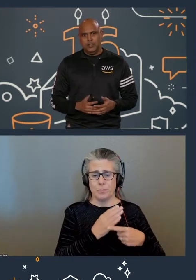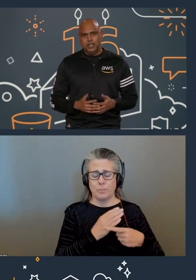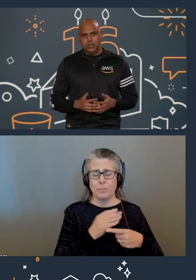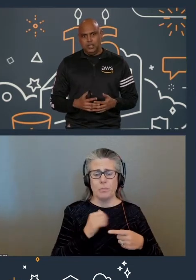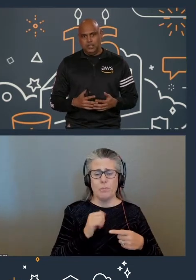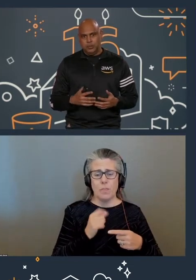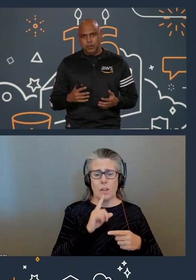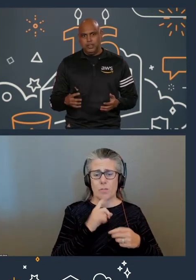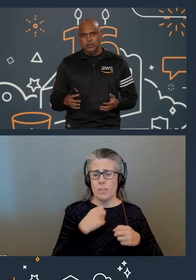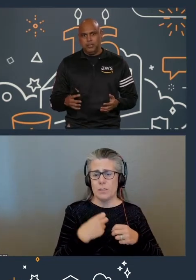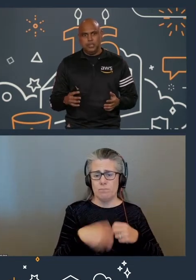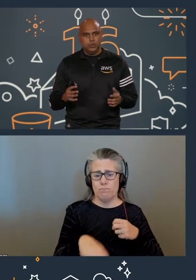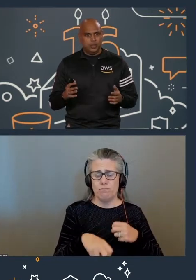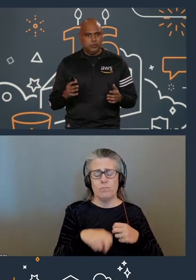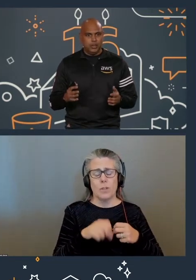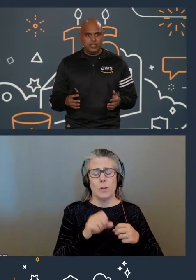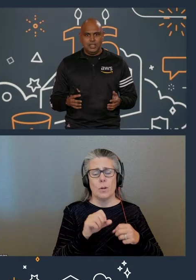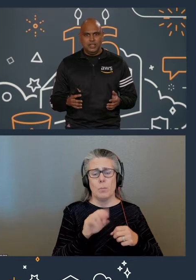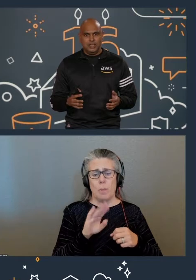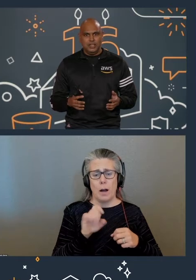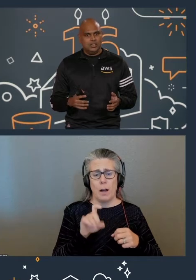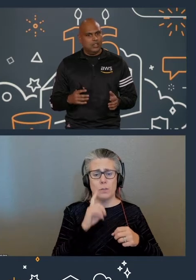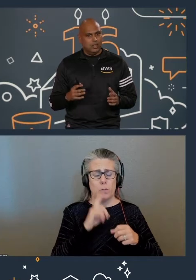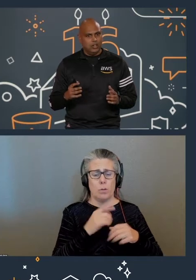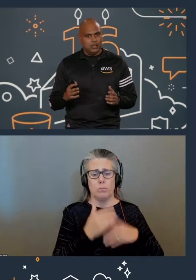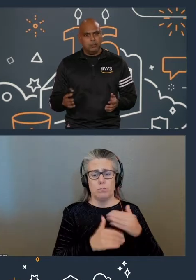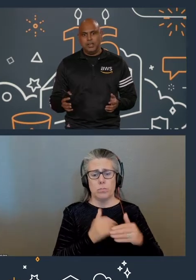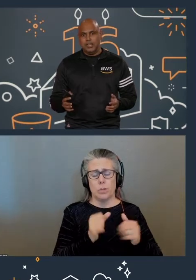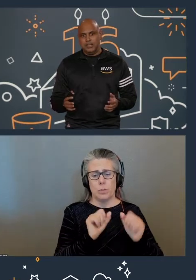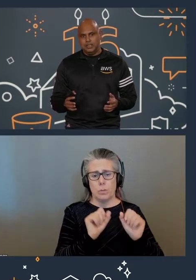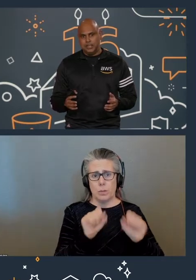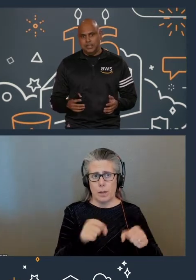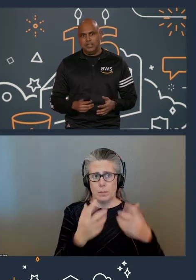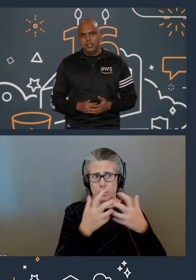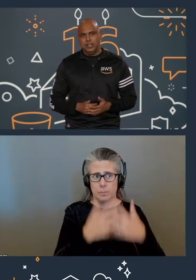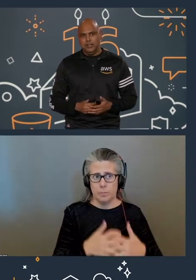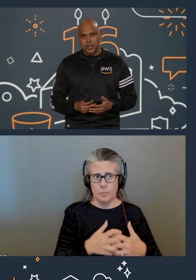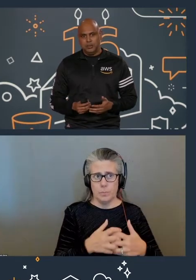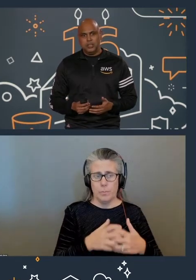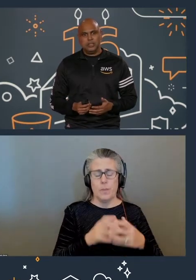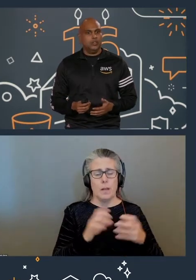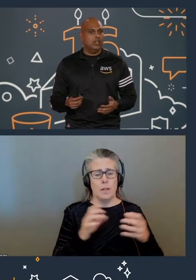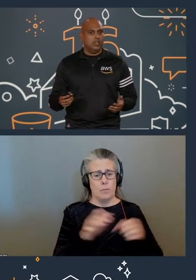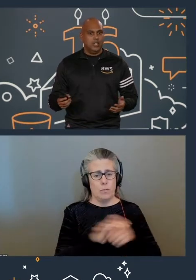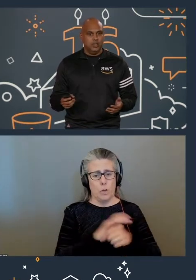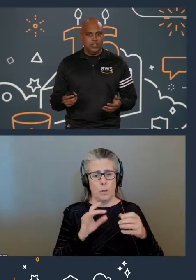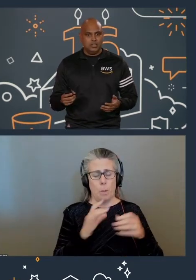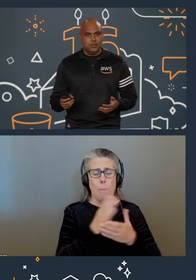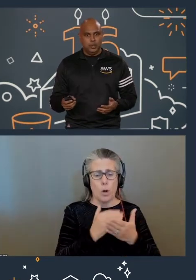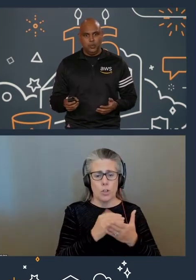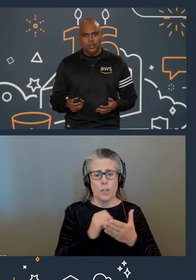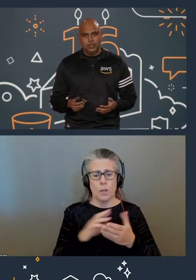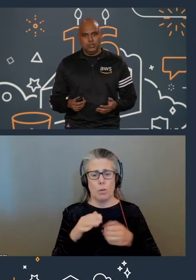where you can deploy them into a partially connected or completely disconnected environment, and you can run your edge compute workloads.